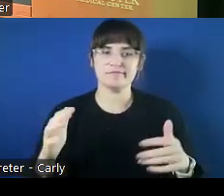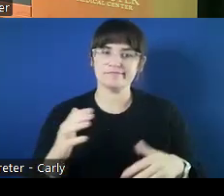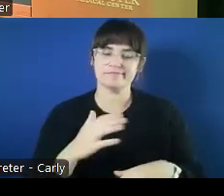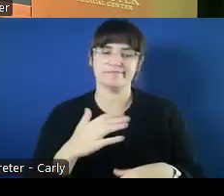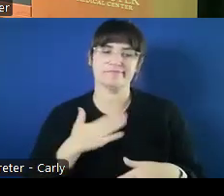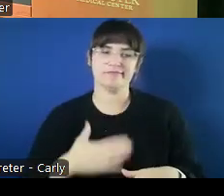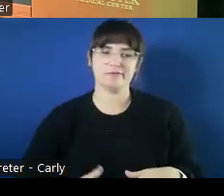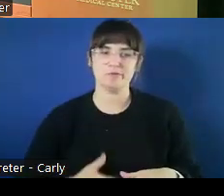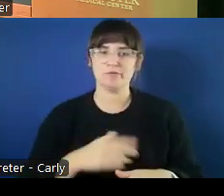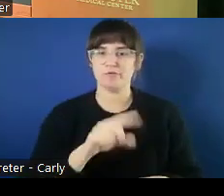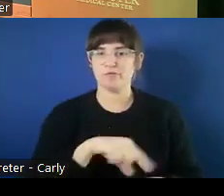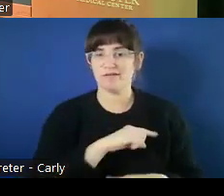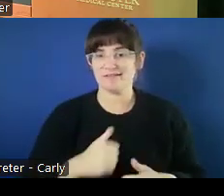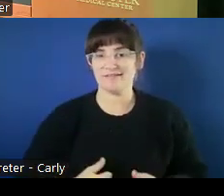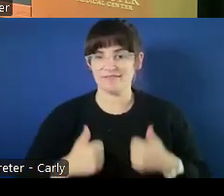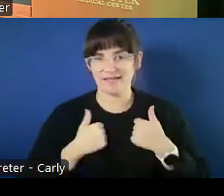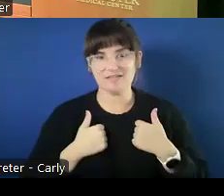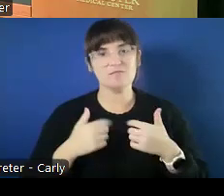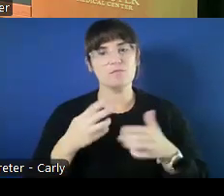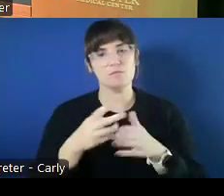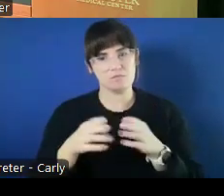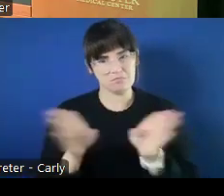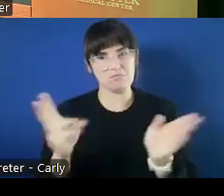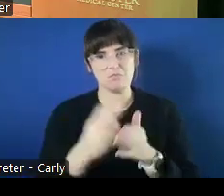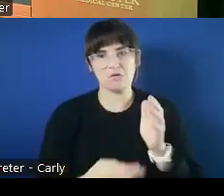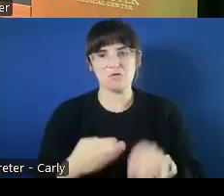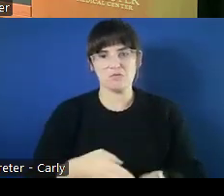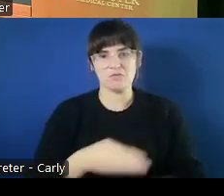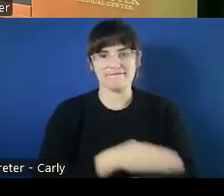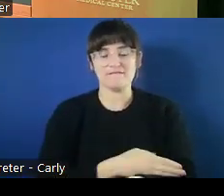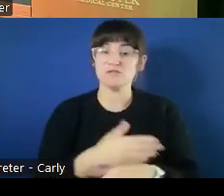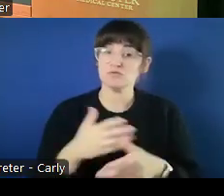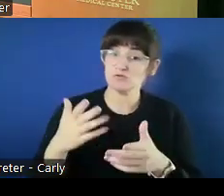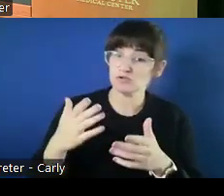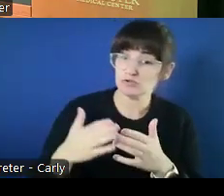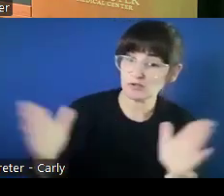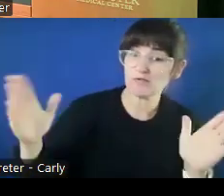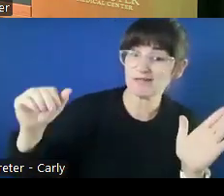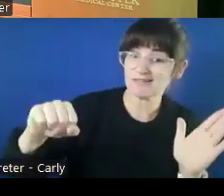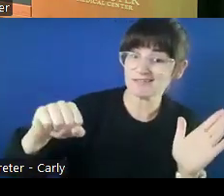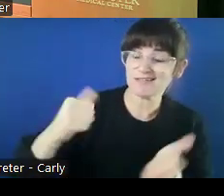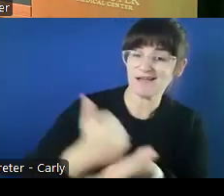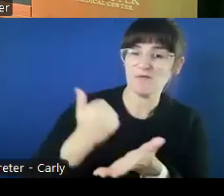time points so again it seems like these kinds of things are generally helpful um but probably you